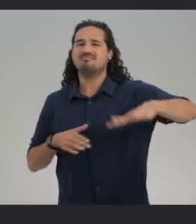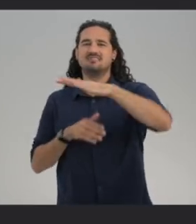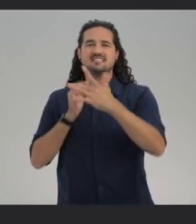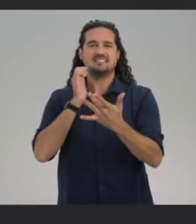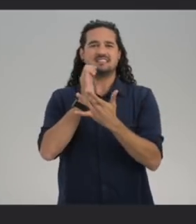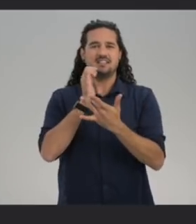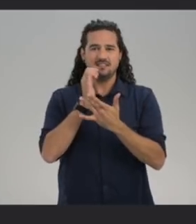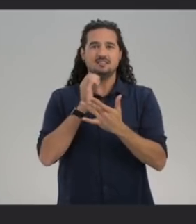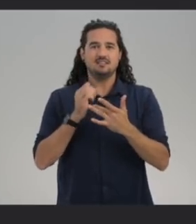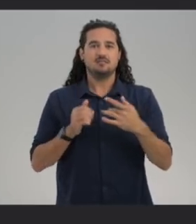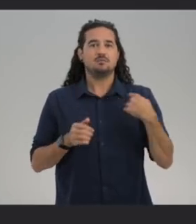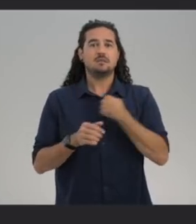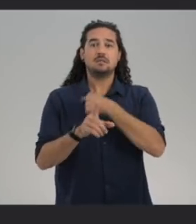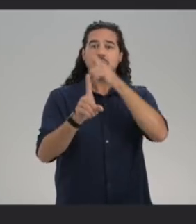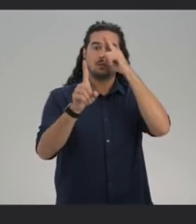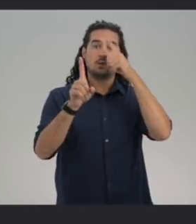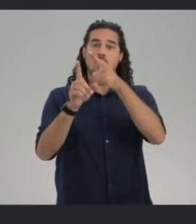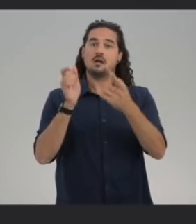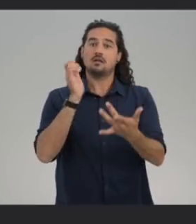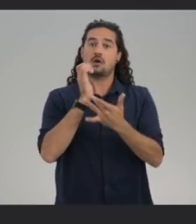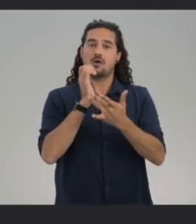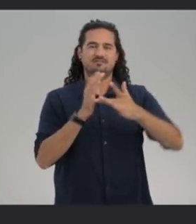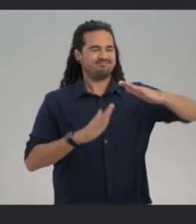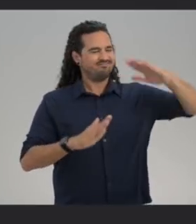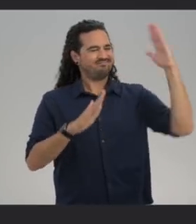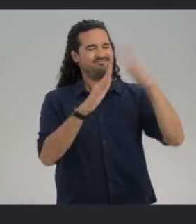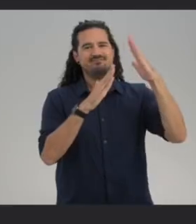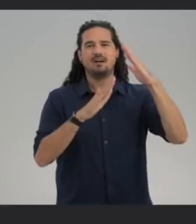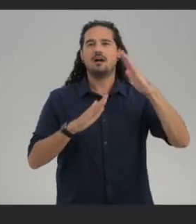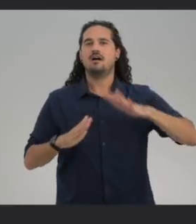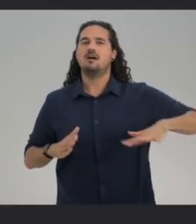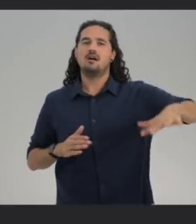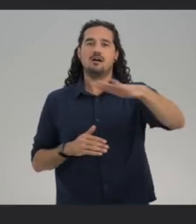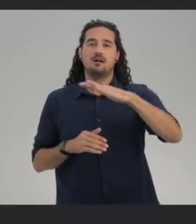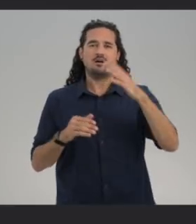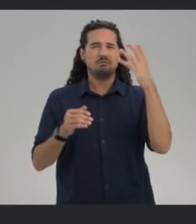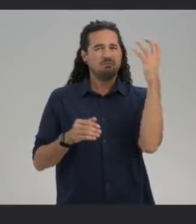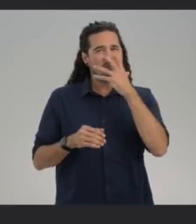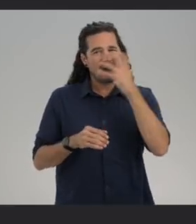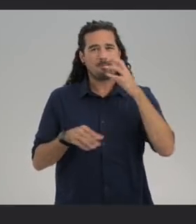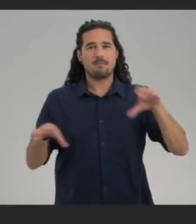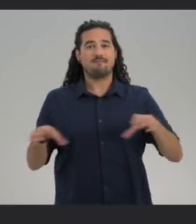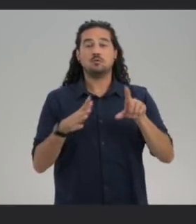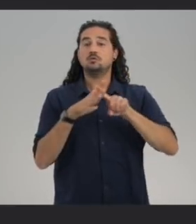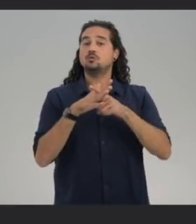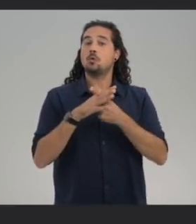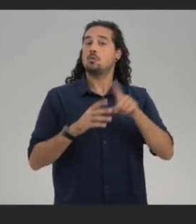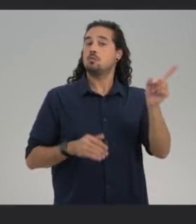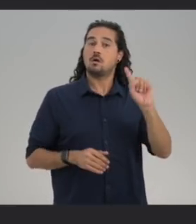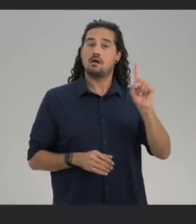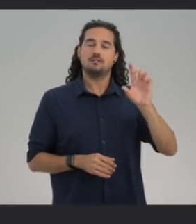And our goal is to make each of these technologies best in class. The incredible performance of M1 starts with the CPU,